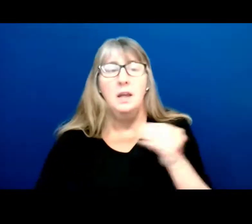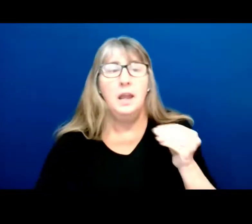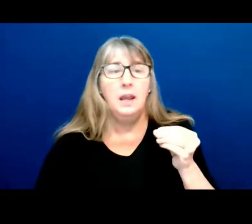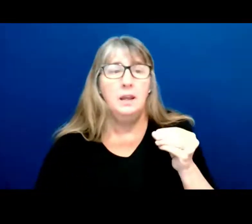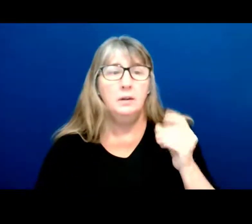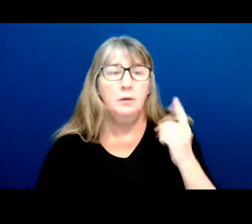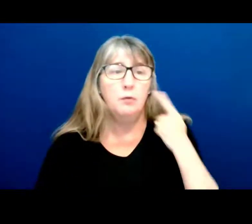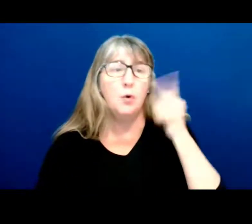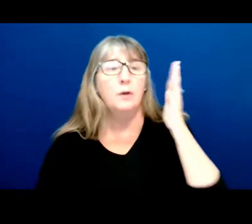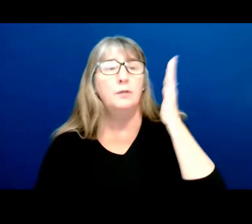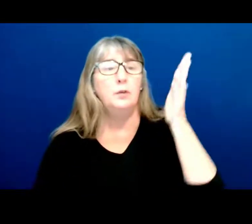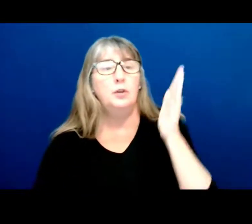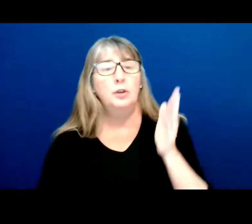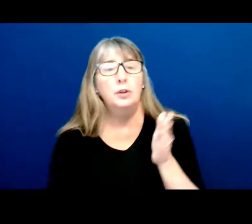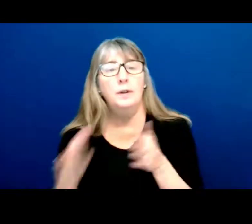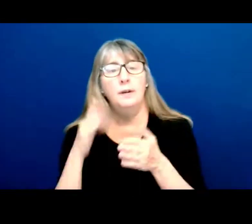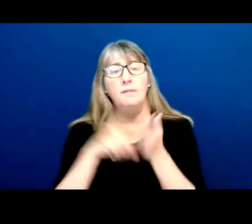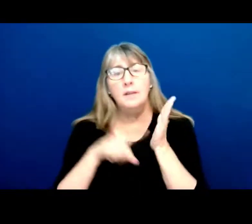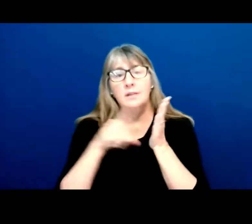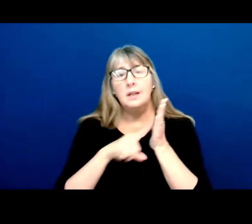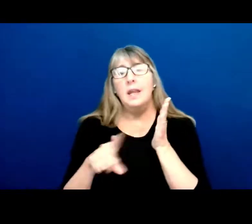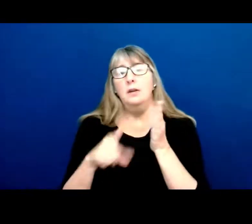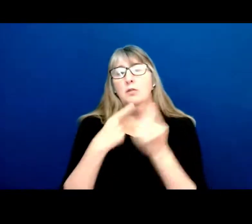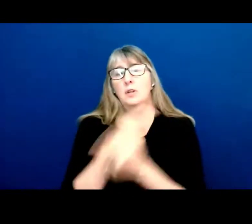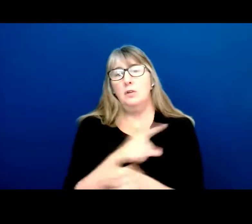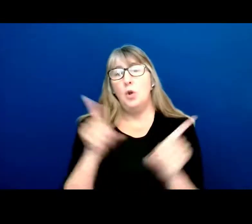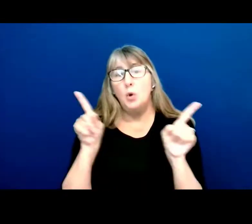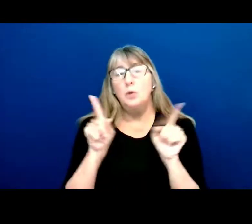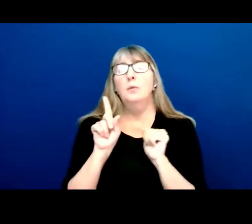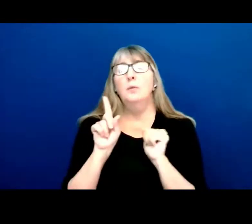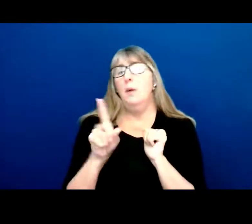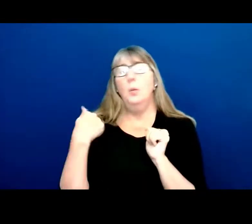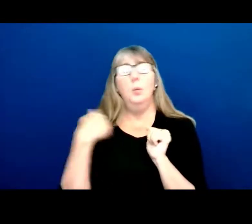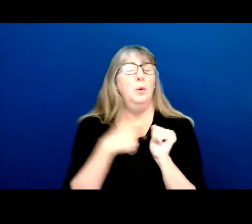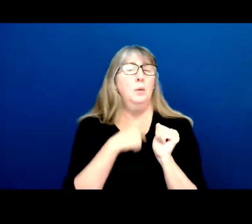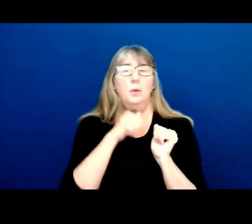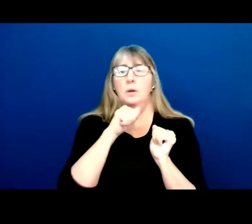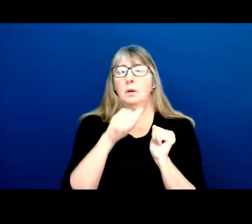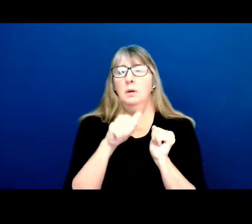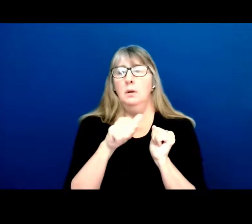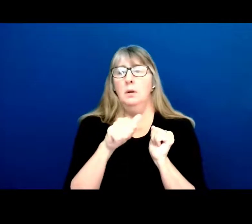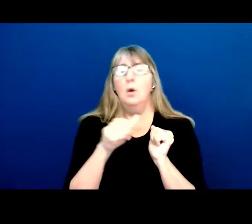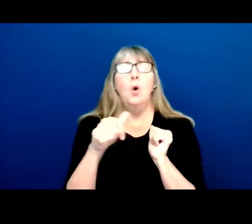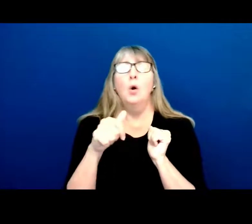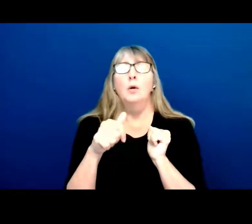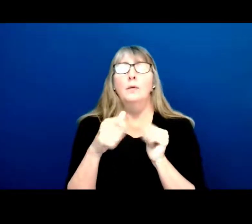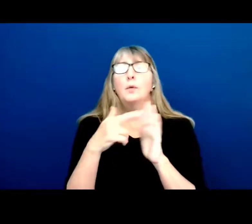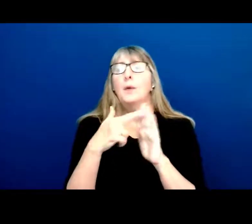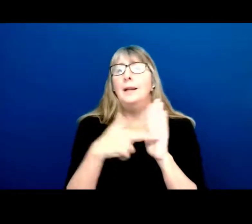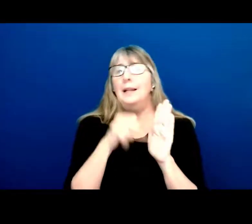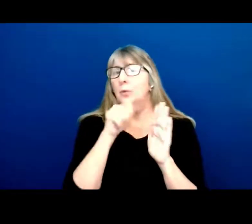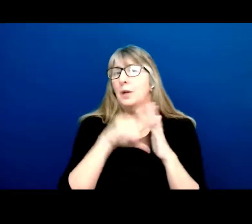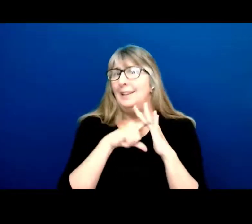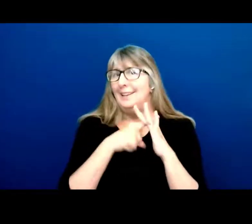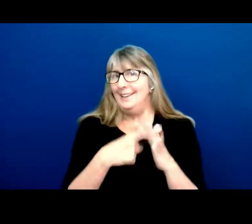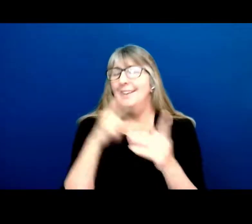Investigator disclosures, but we would not .. . The regulation would not kick in until there is some actual value there unless .. .